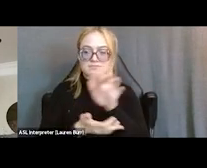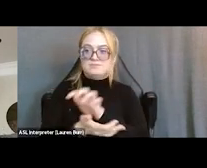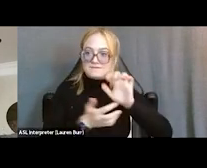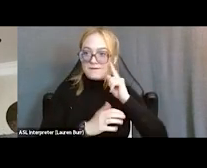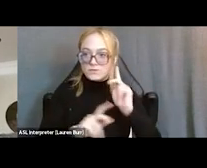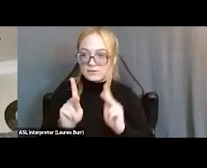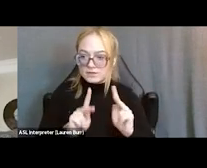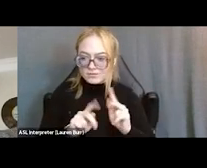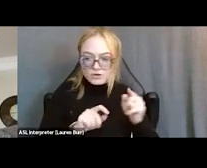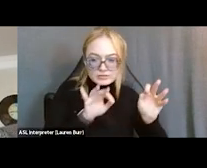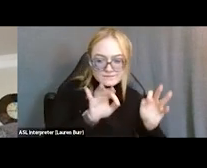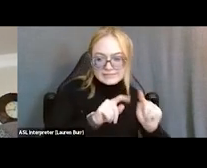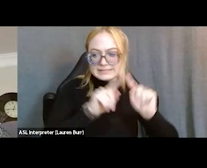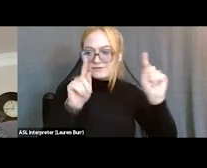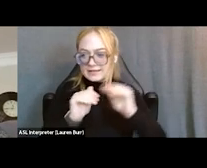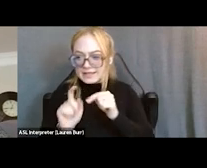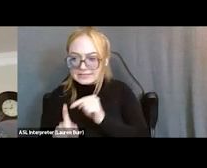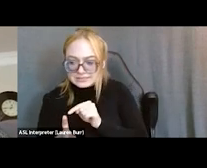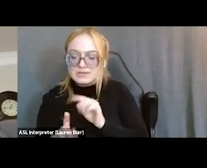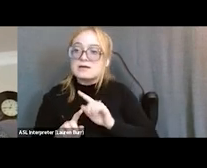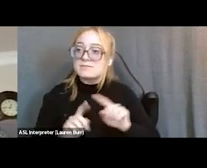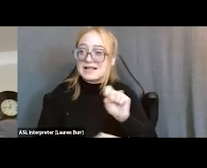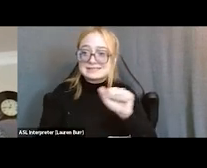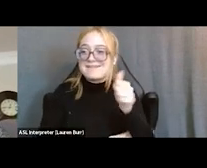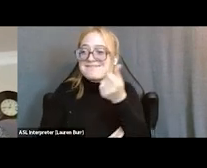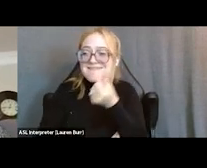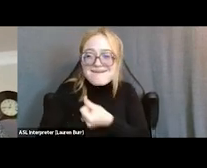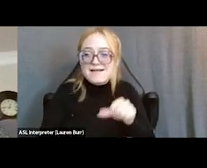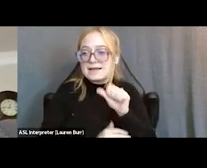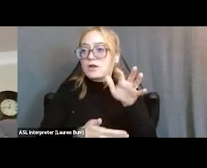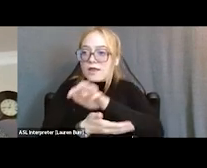but for SSA, it's any impairment or a combination that prevents you from